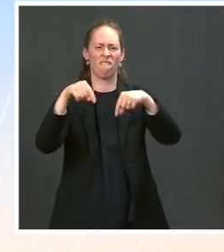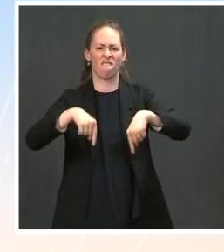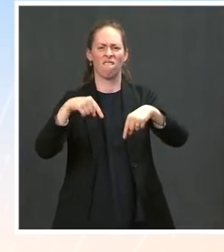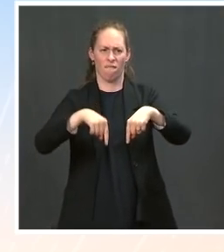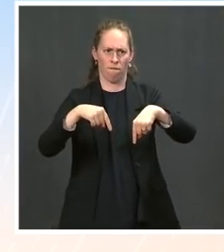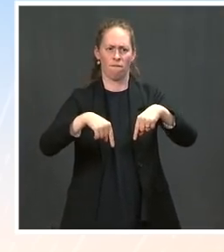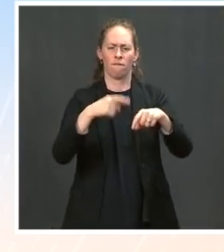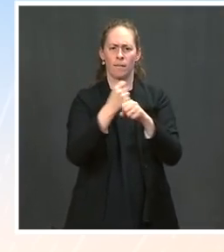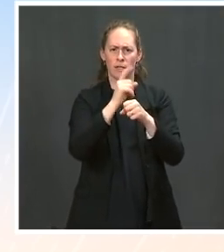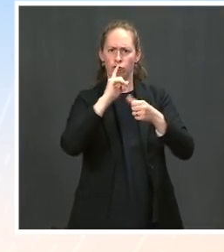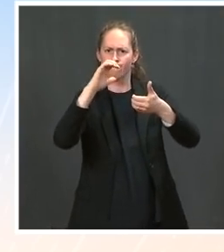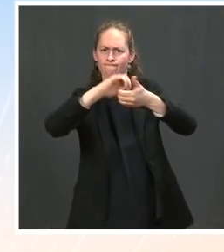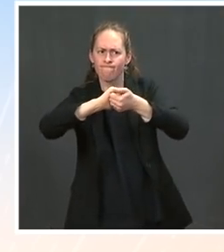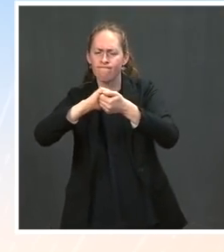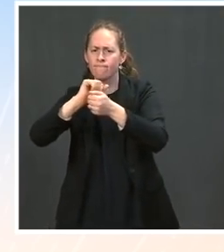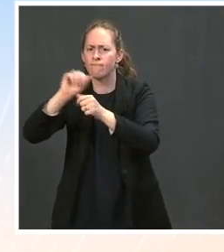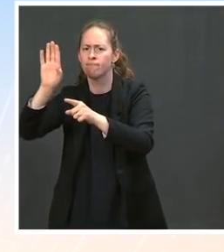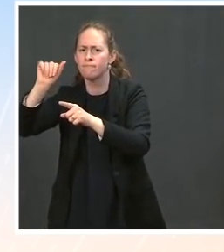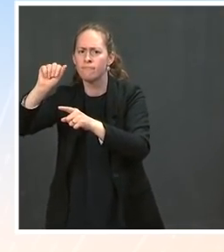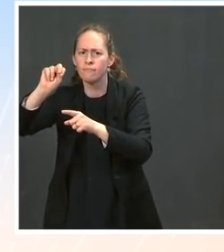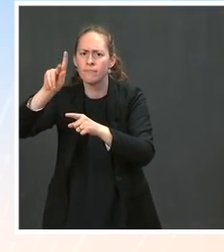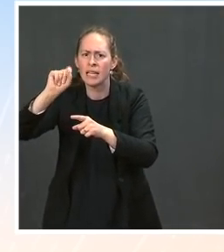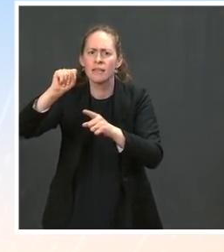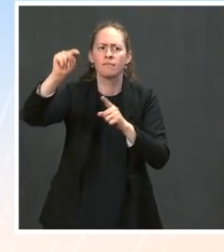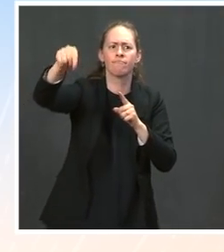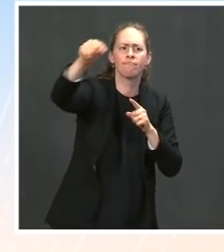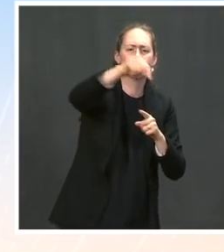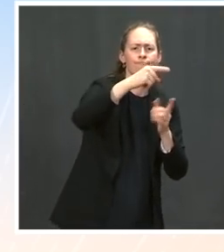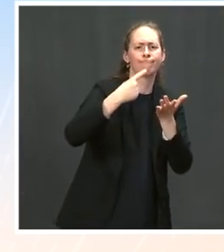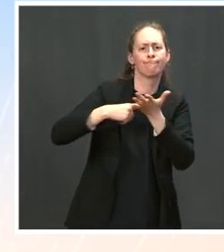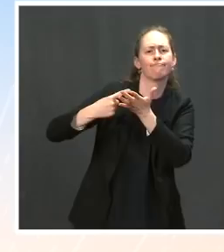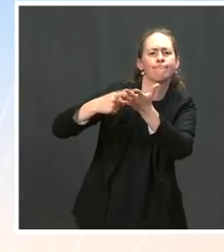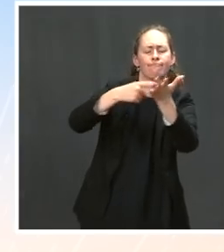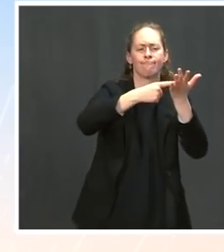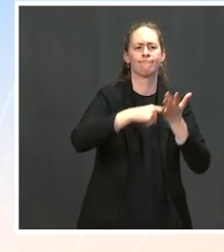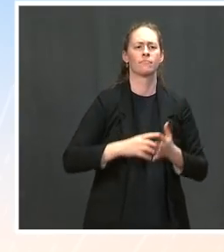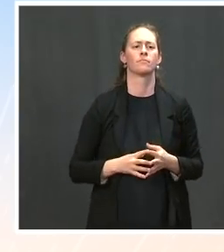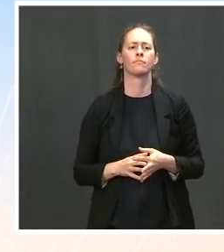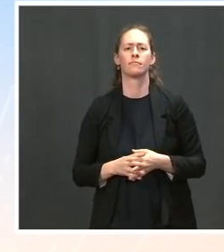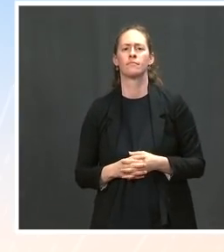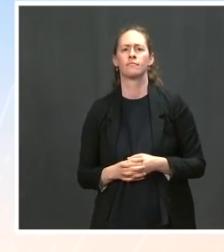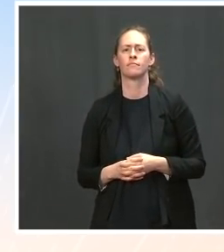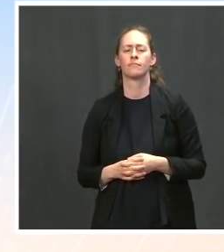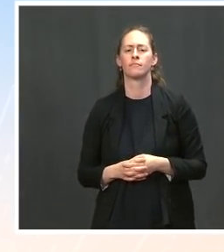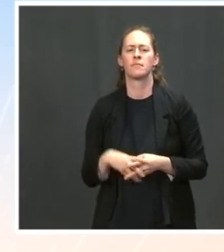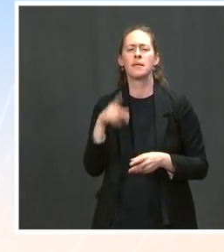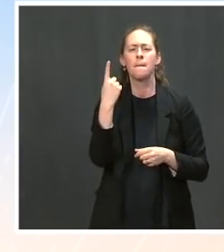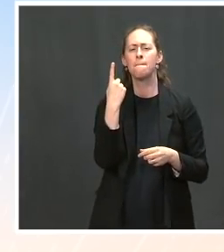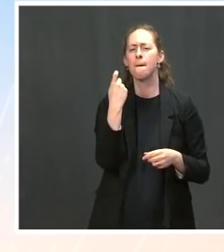to look to for additional content or comment. The Press: Sure. And last question: There have been at least three fatal crashes attributed